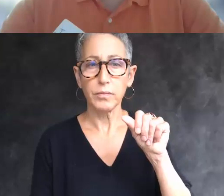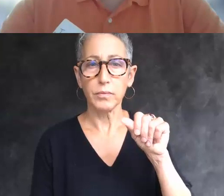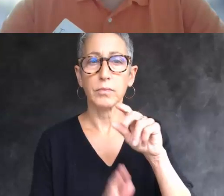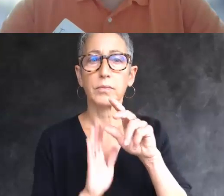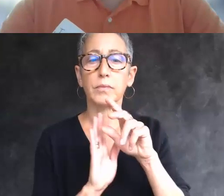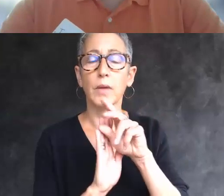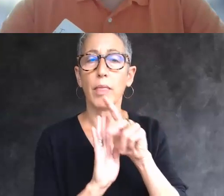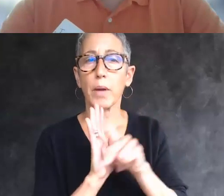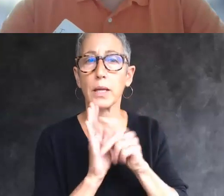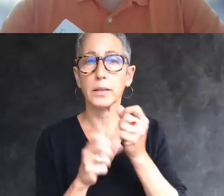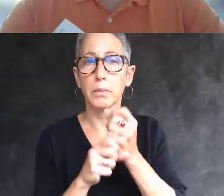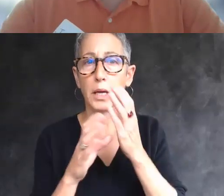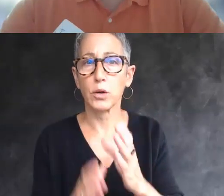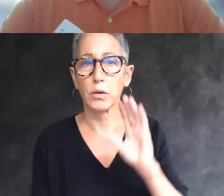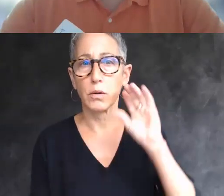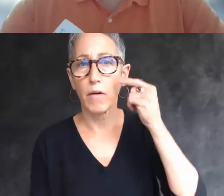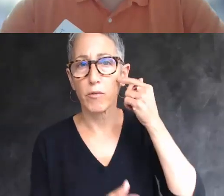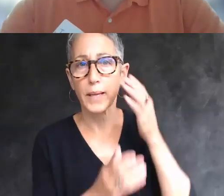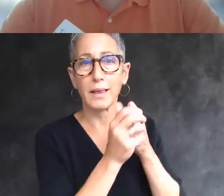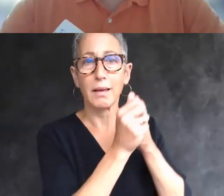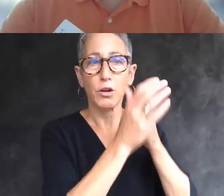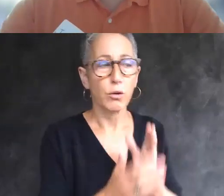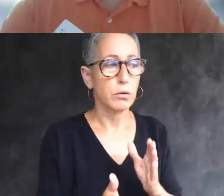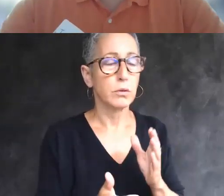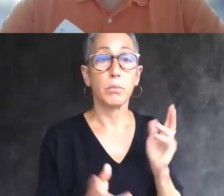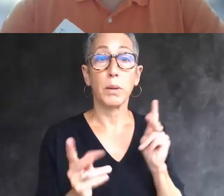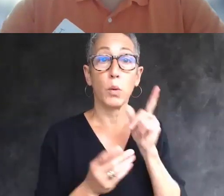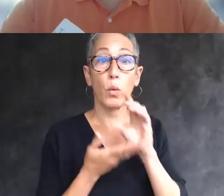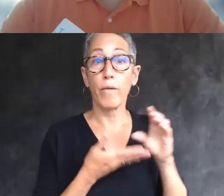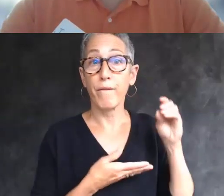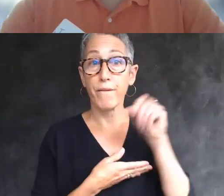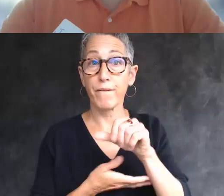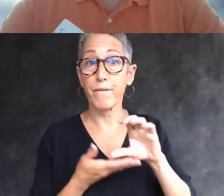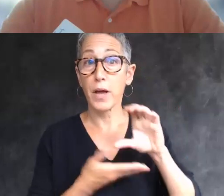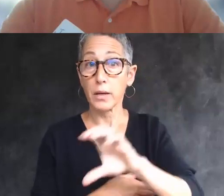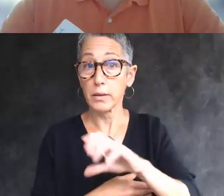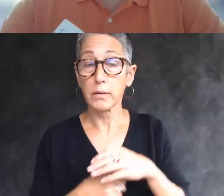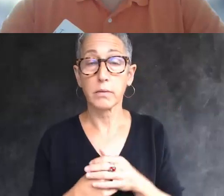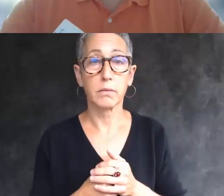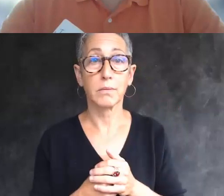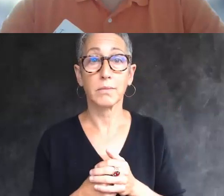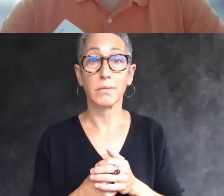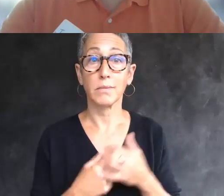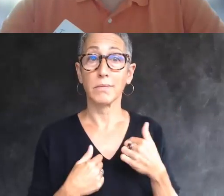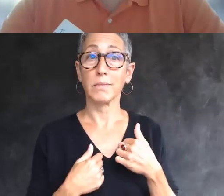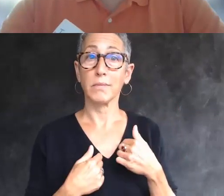leaders, funders I think one of the things that comes to mind for me is just requiring that they fight unapologetically.